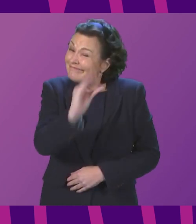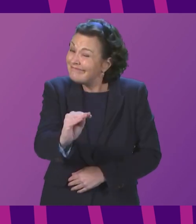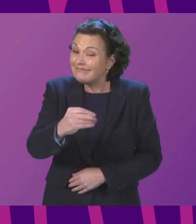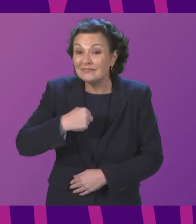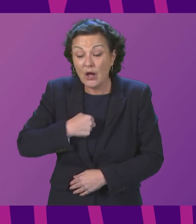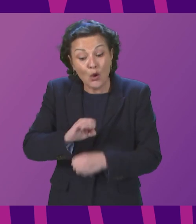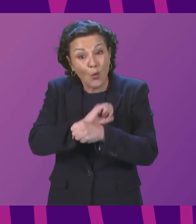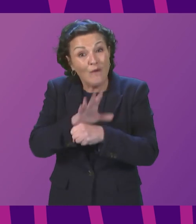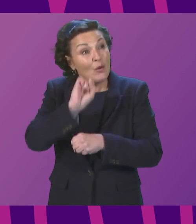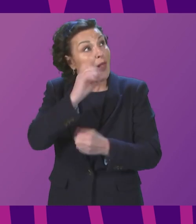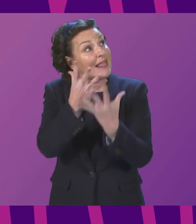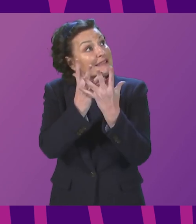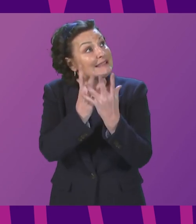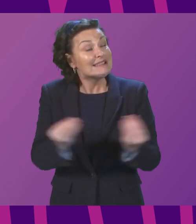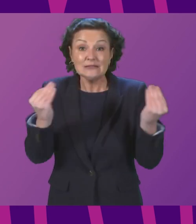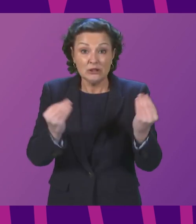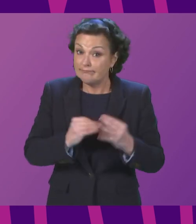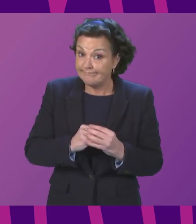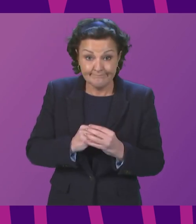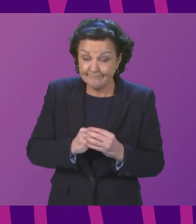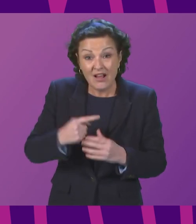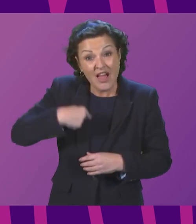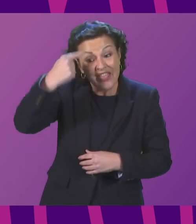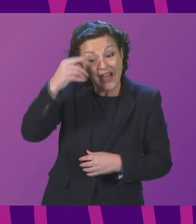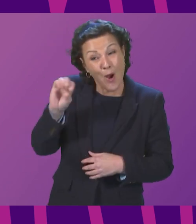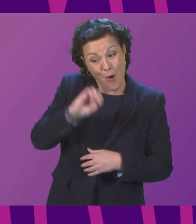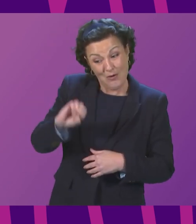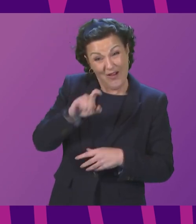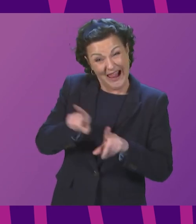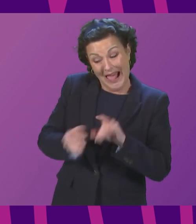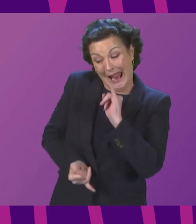unlikely to be the last new variant that we encounter, we need to continue to adapt our